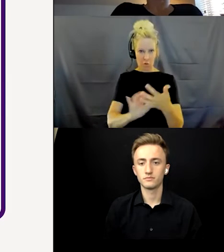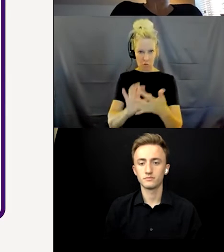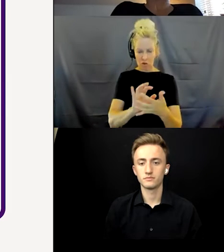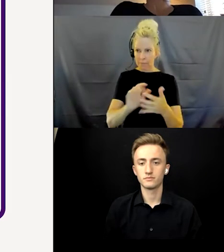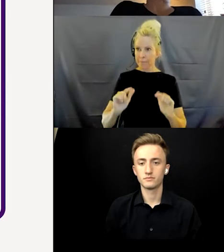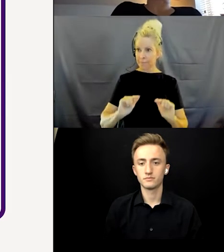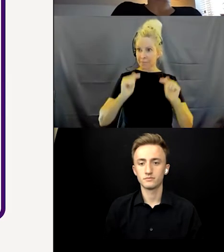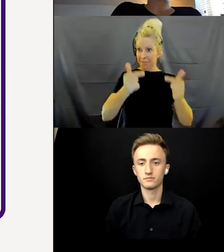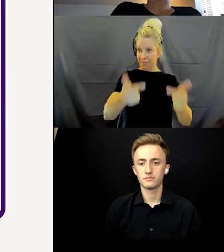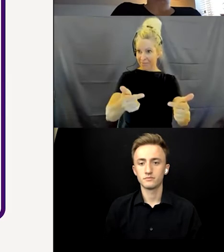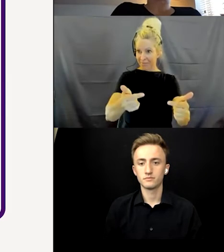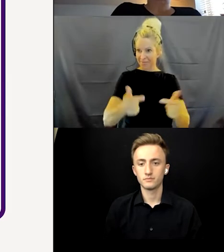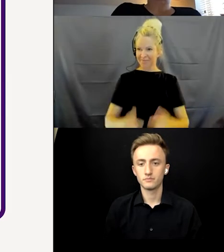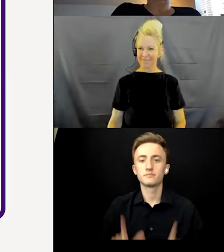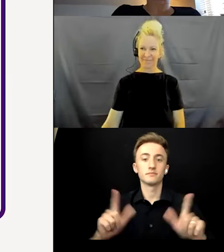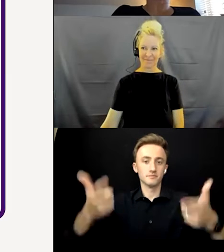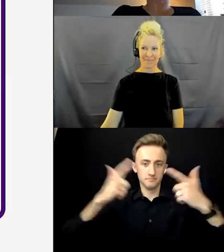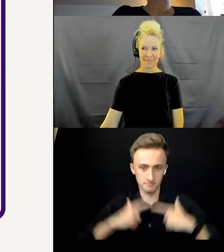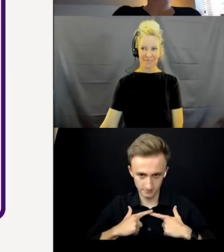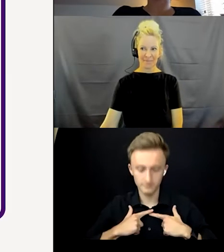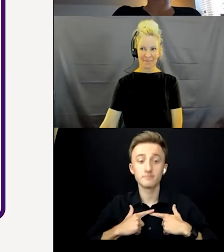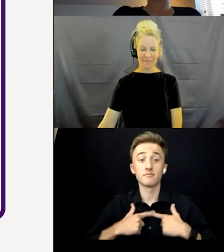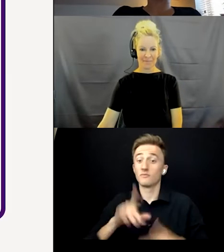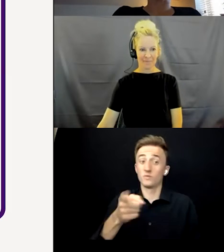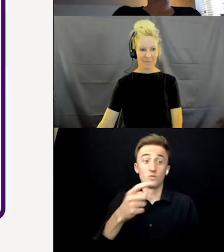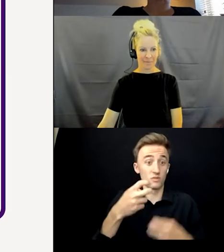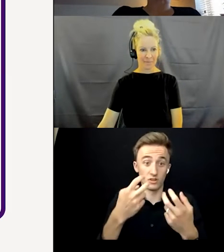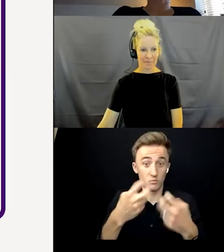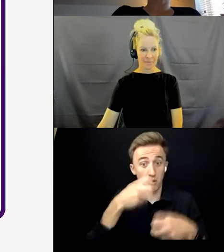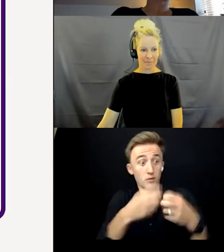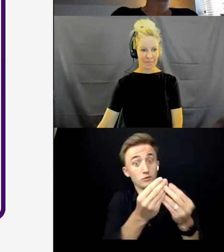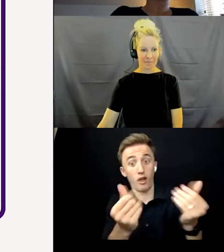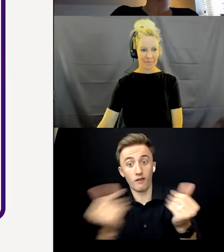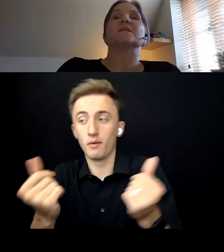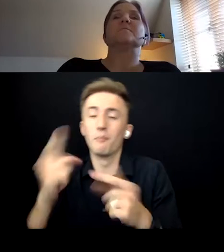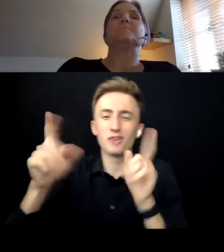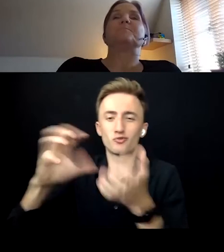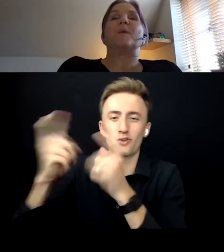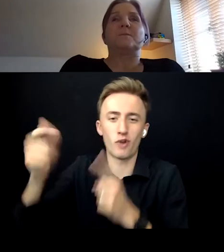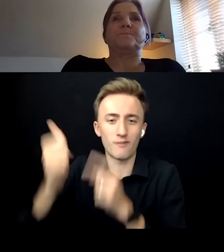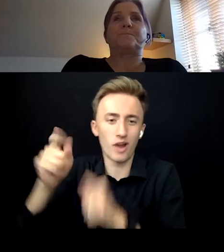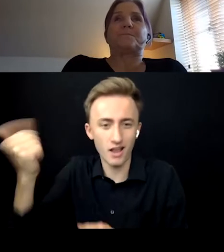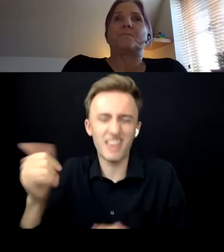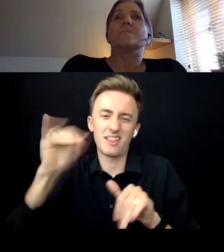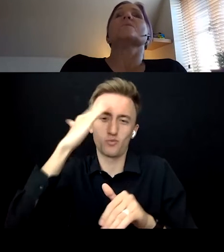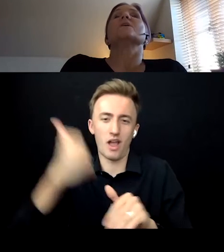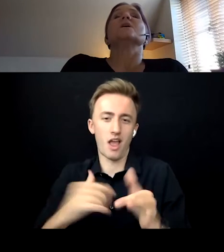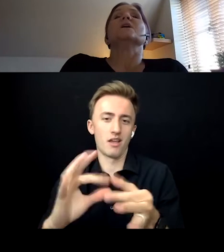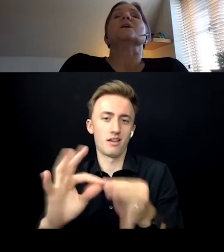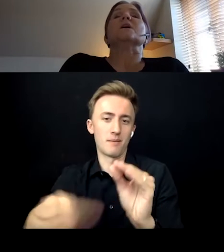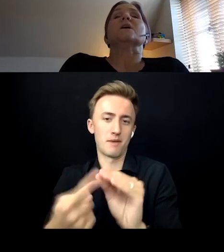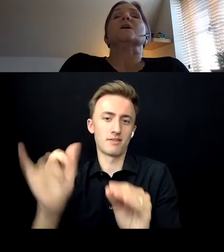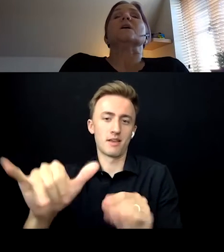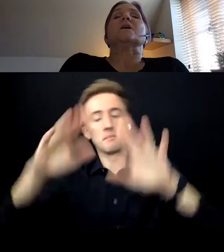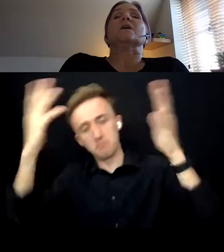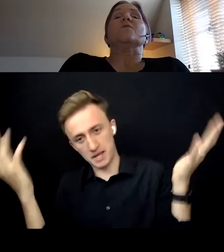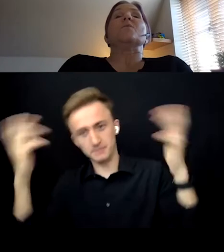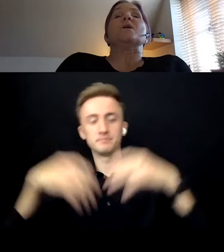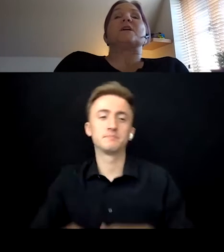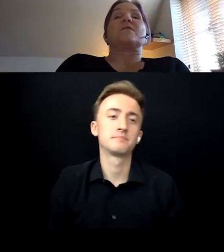sounds problem without a friend it up or everybody else. So that's why mention it. If we were to have